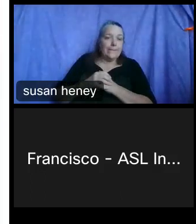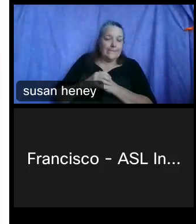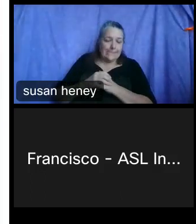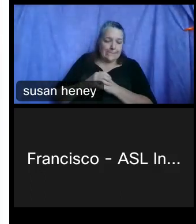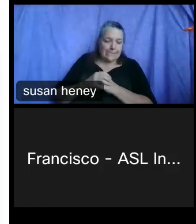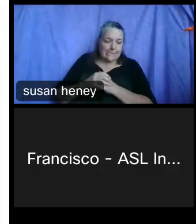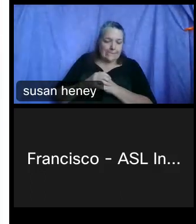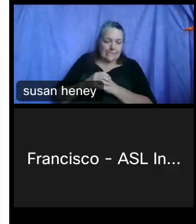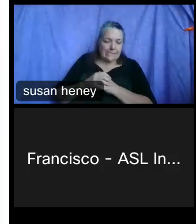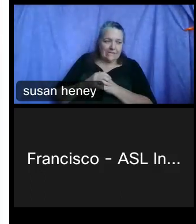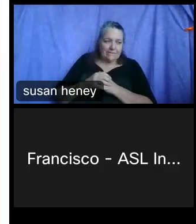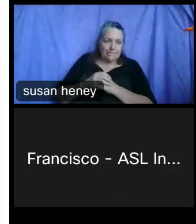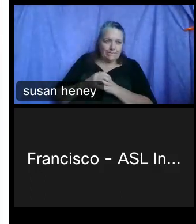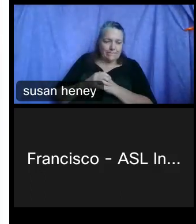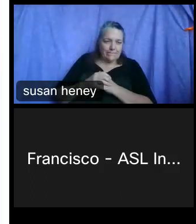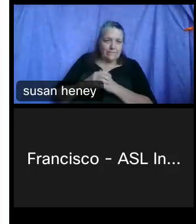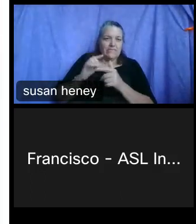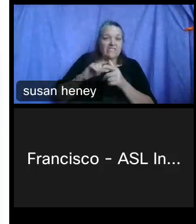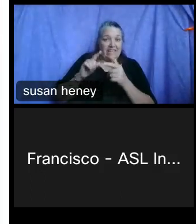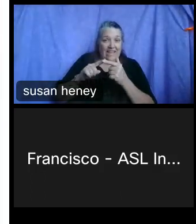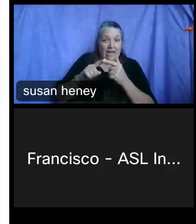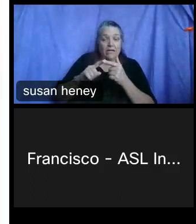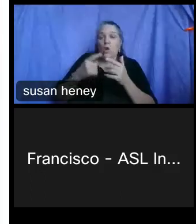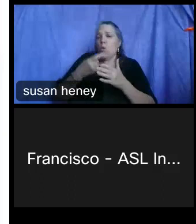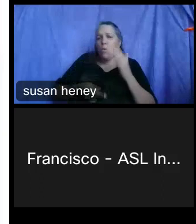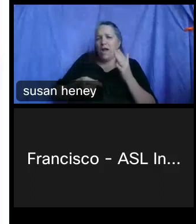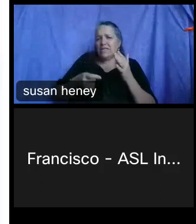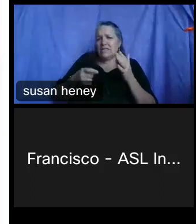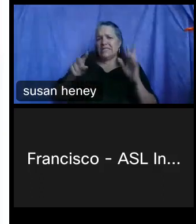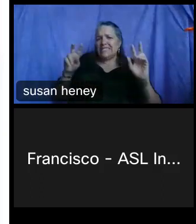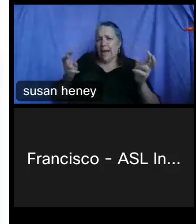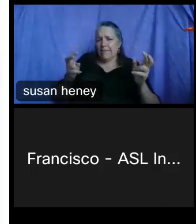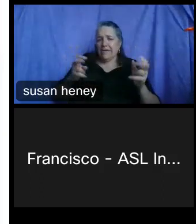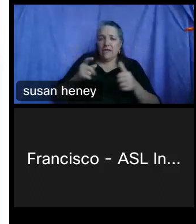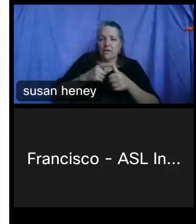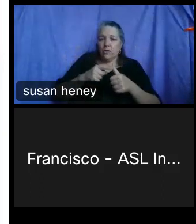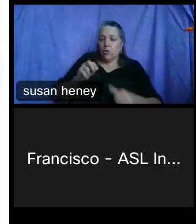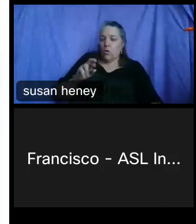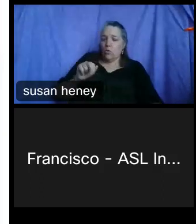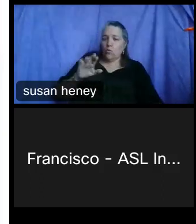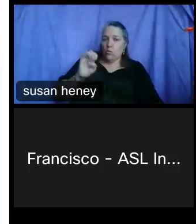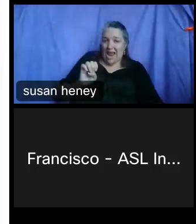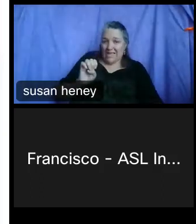Our next step is to select our topic. Select Race and Ethnicity and then choose the race.